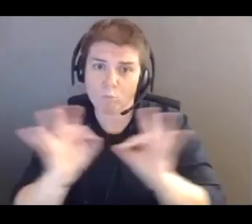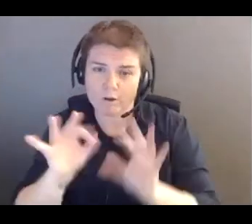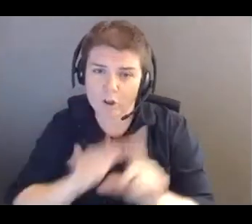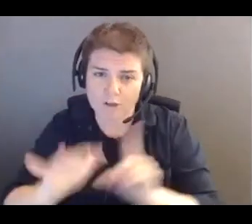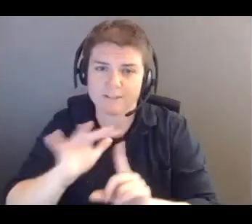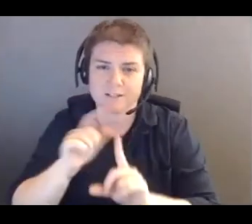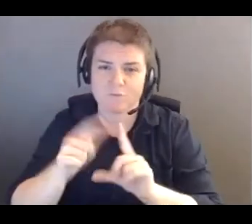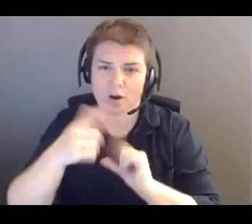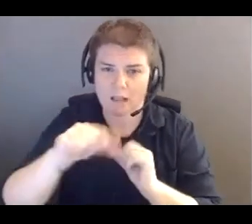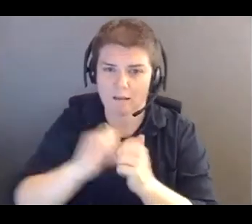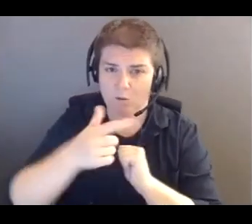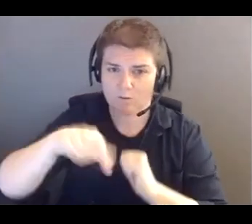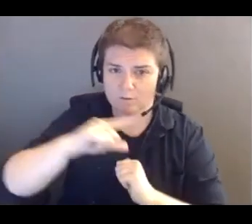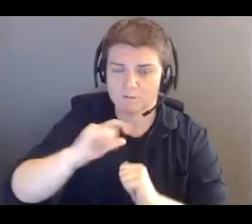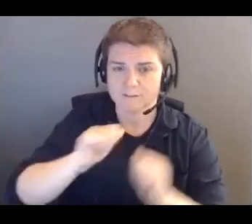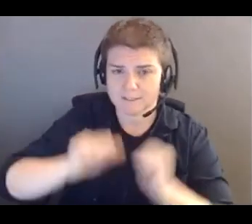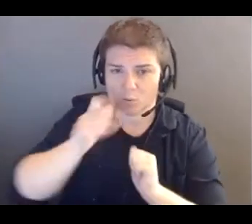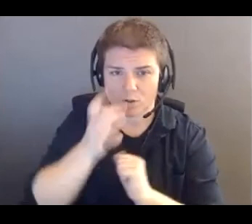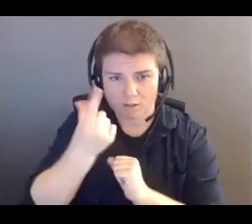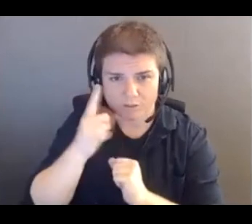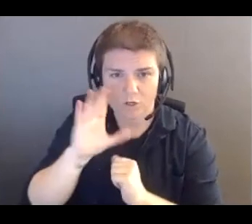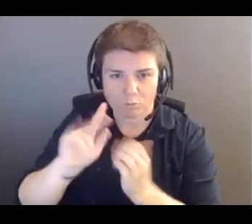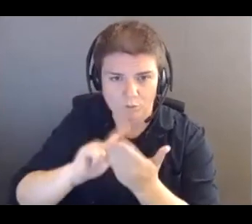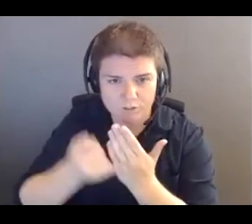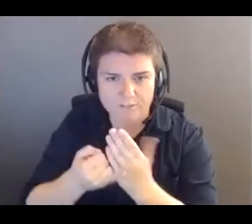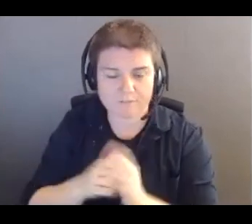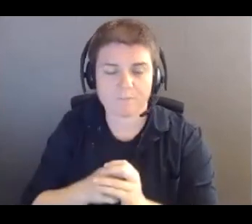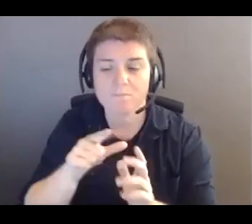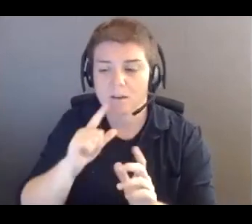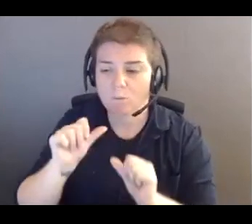how your project. They will be looking at how the application aligns with what you've